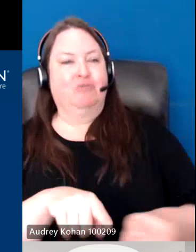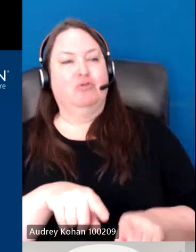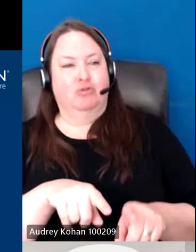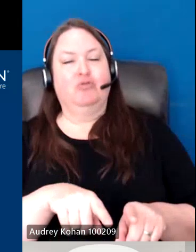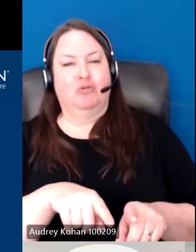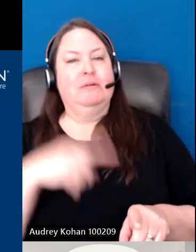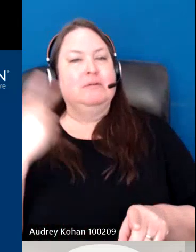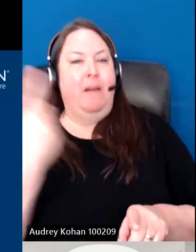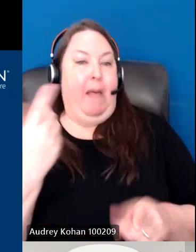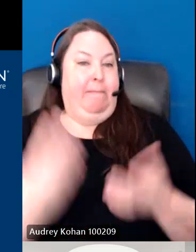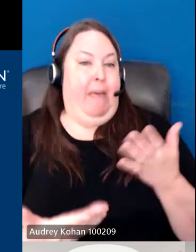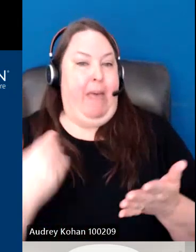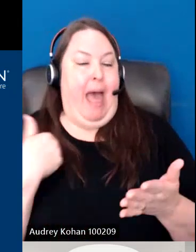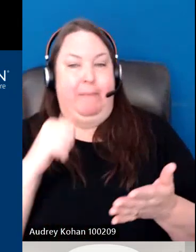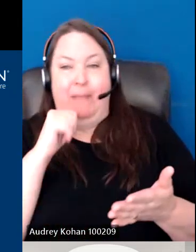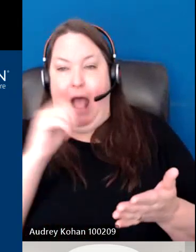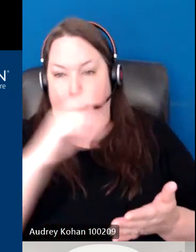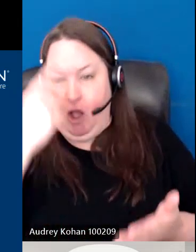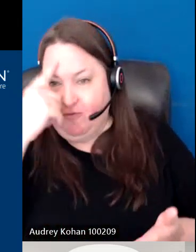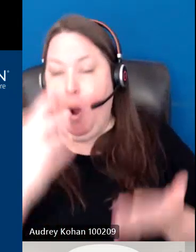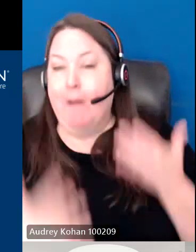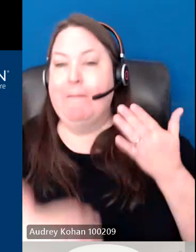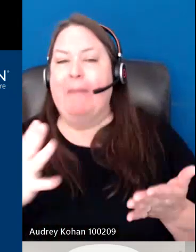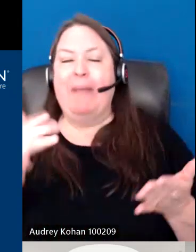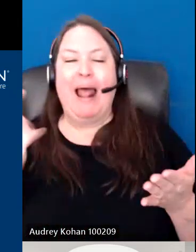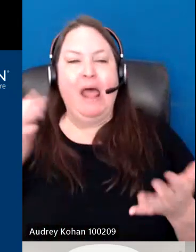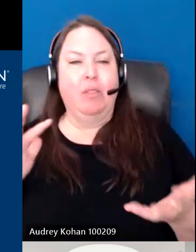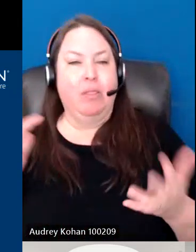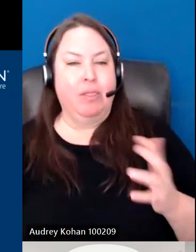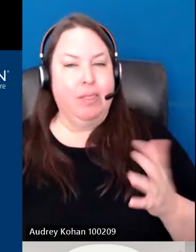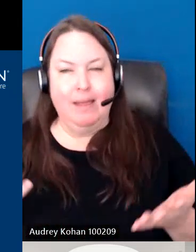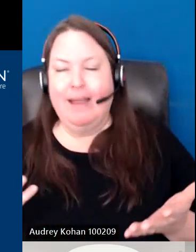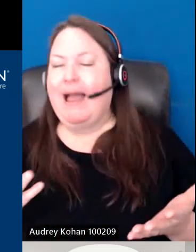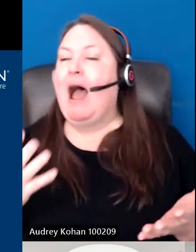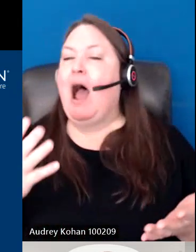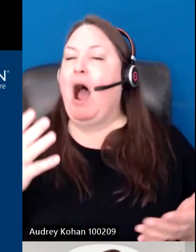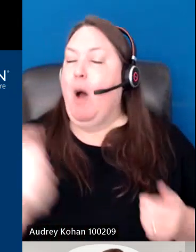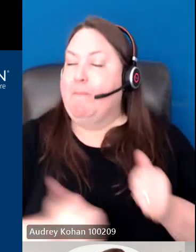that I may not be looking for or maybe distorted I will tell you that the latest one I've seen